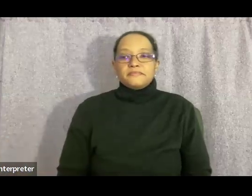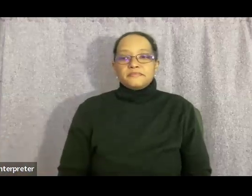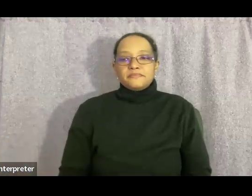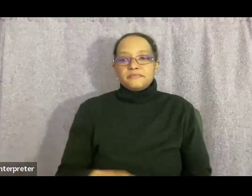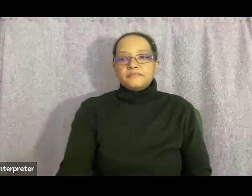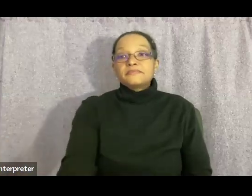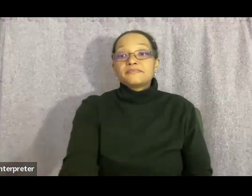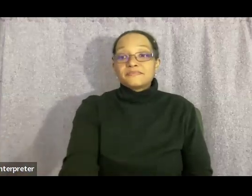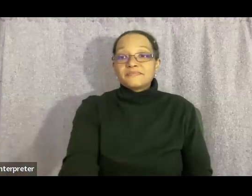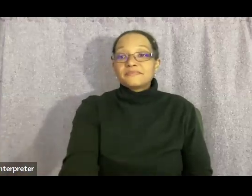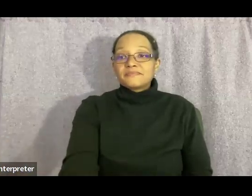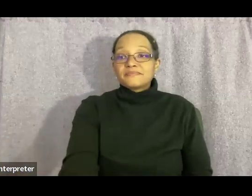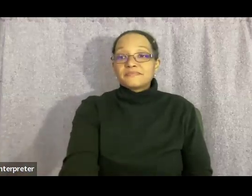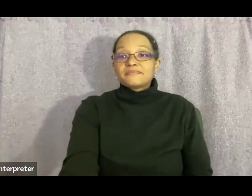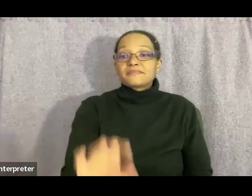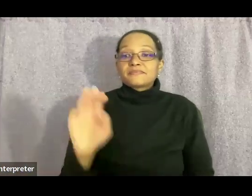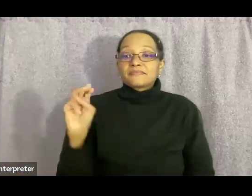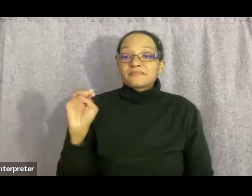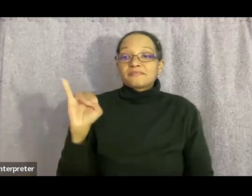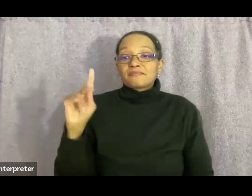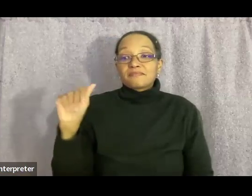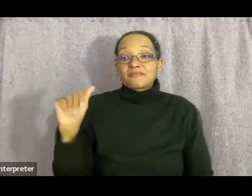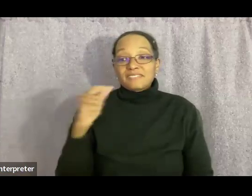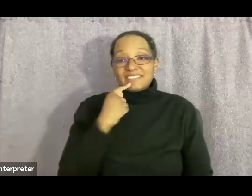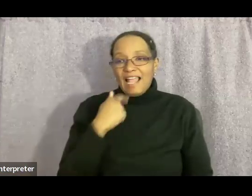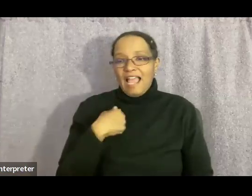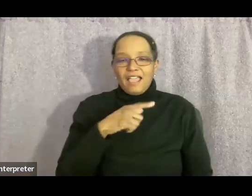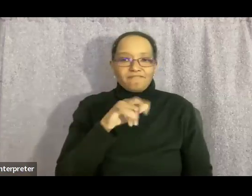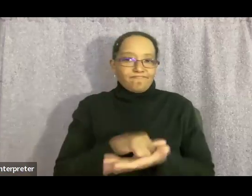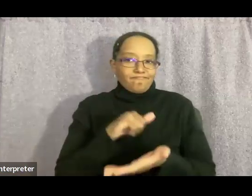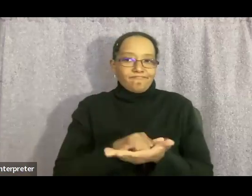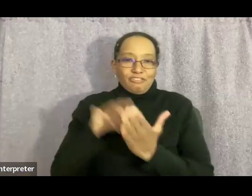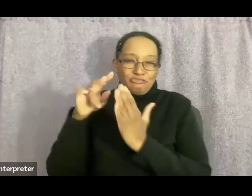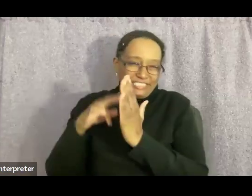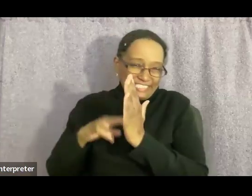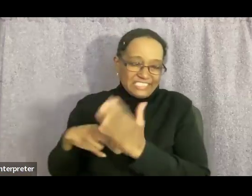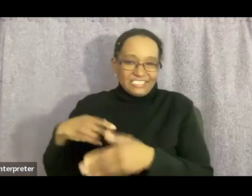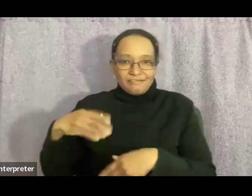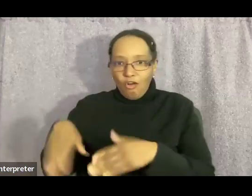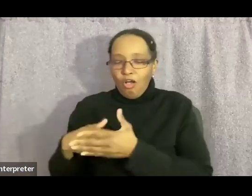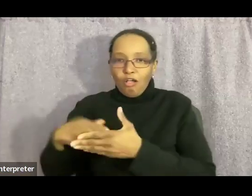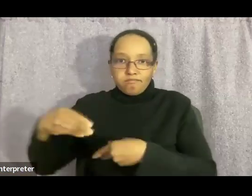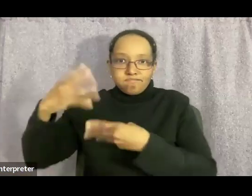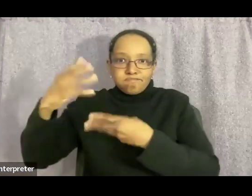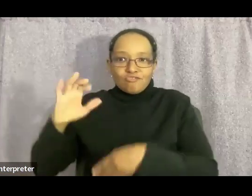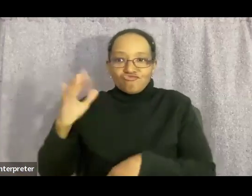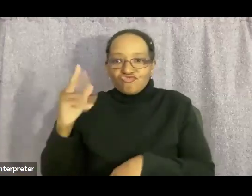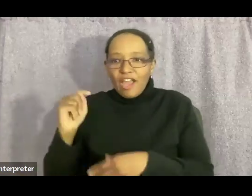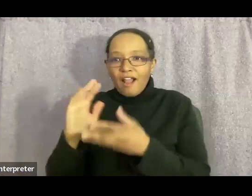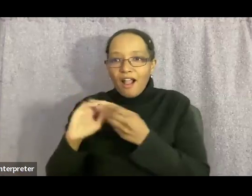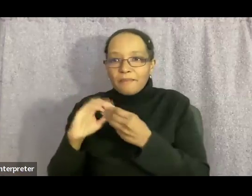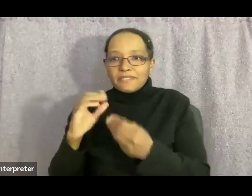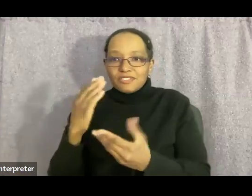Well, I think, I won't be able to read all of the gratitudes.